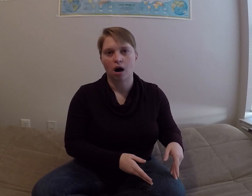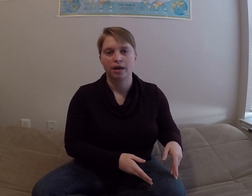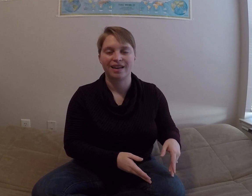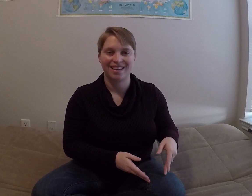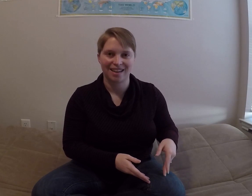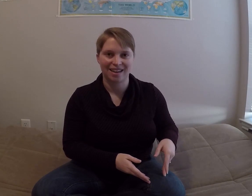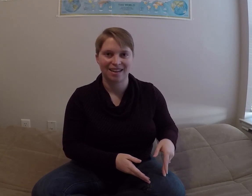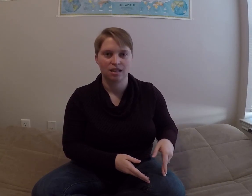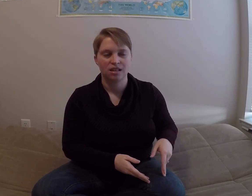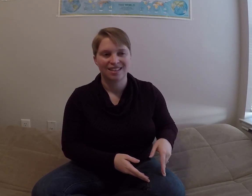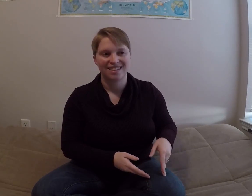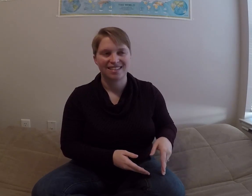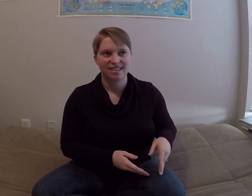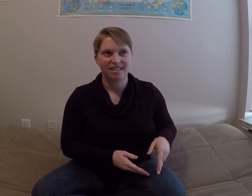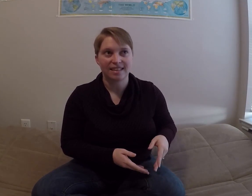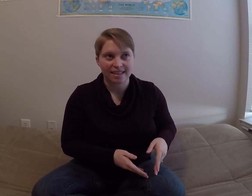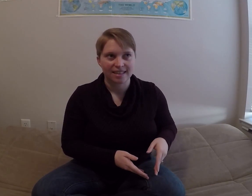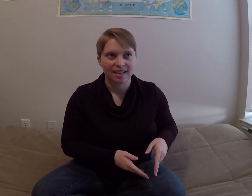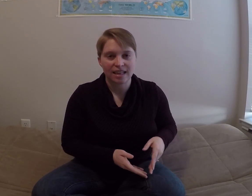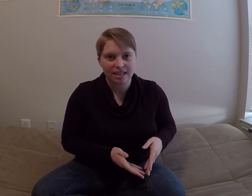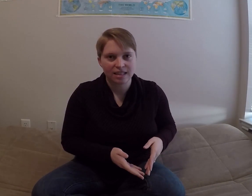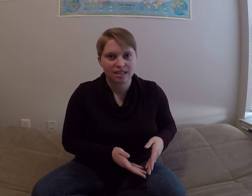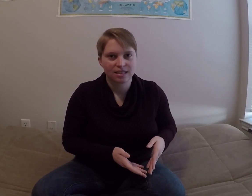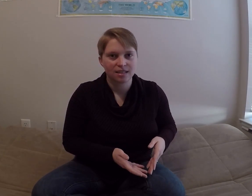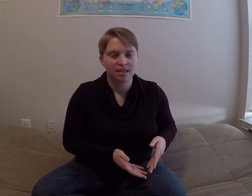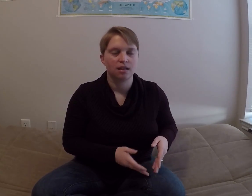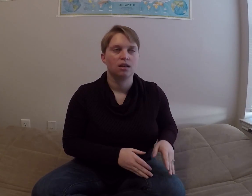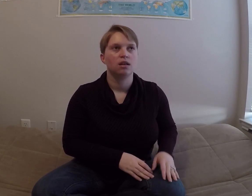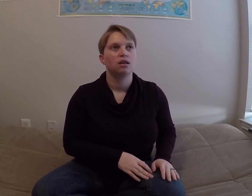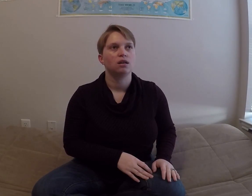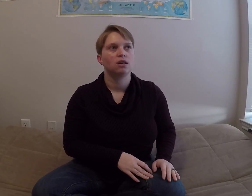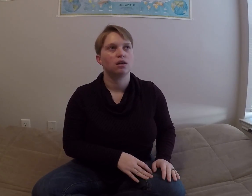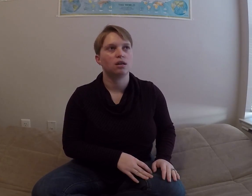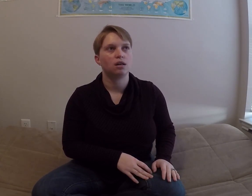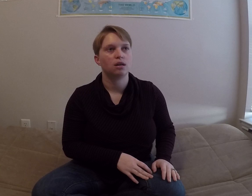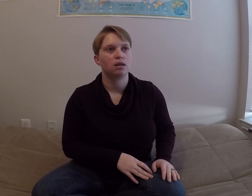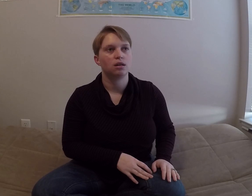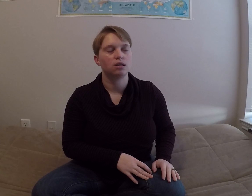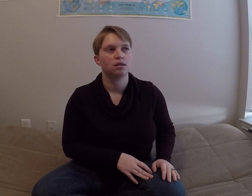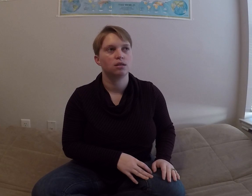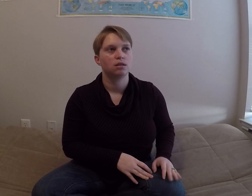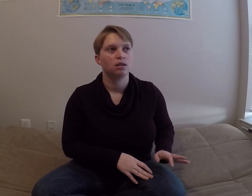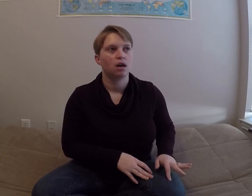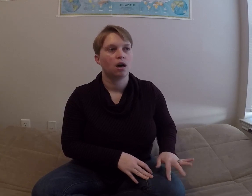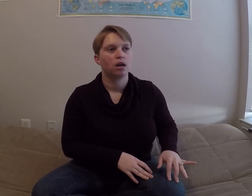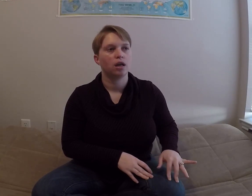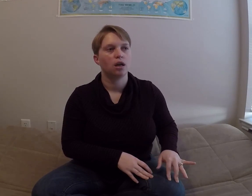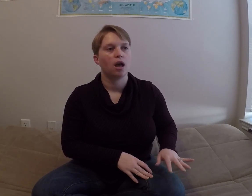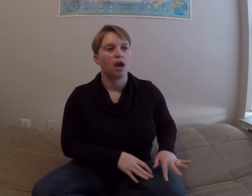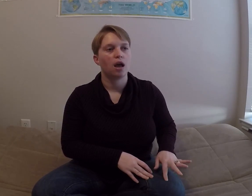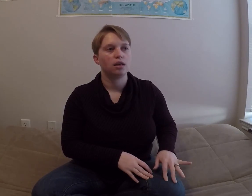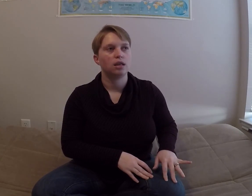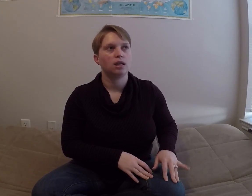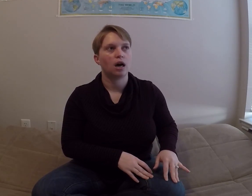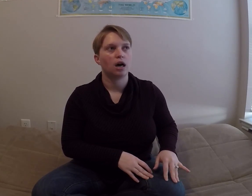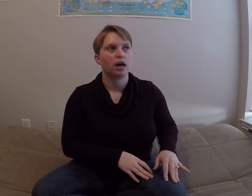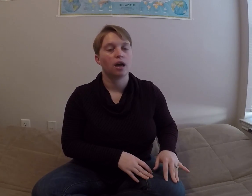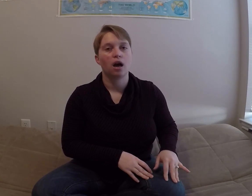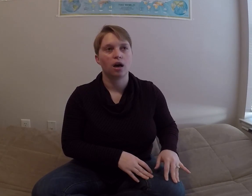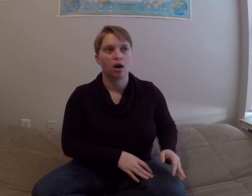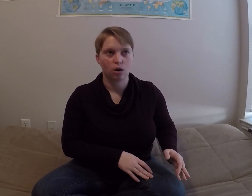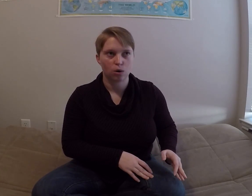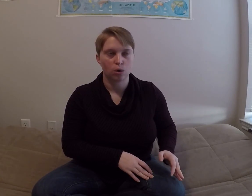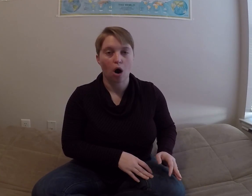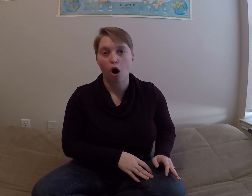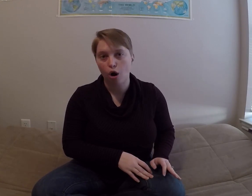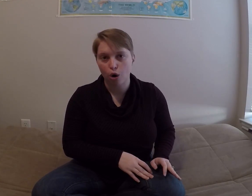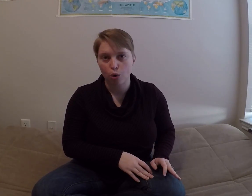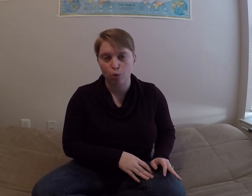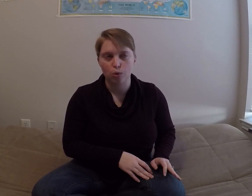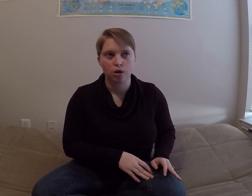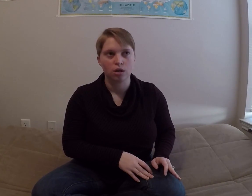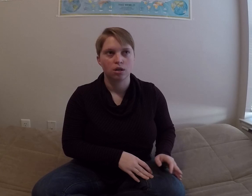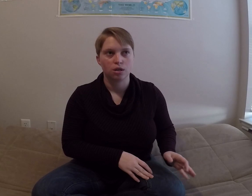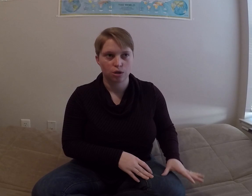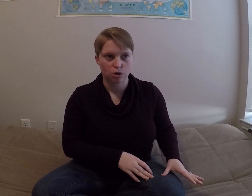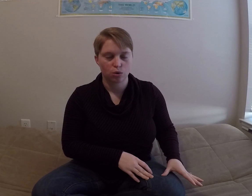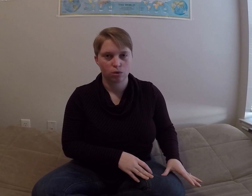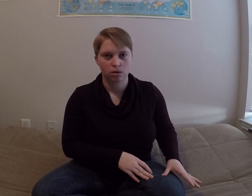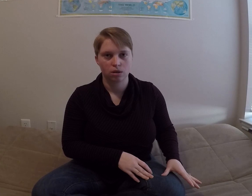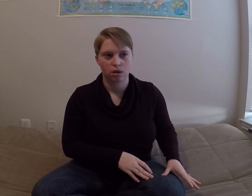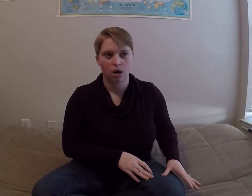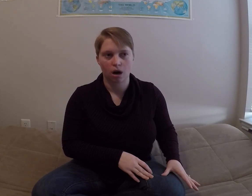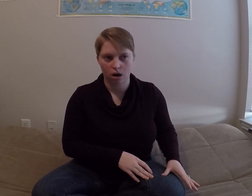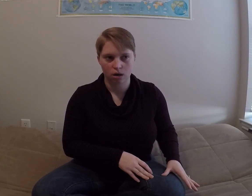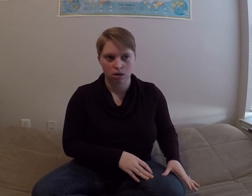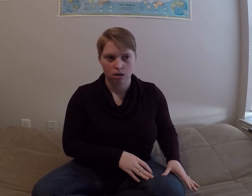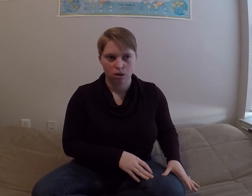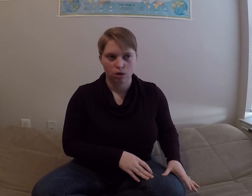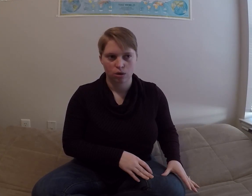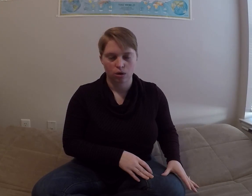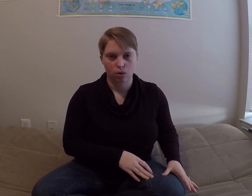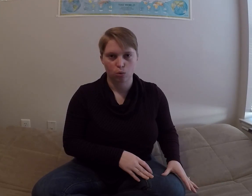Like ah, eh, ih, ink, o, oh, u, uh, oo.